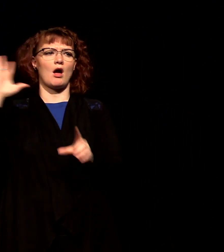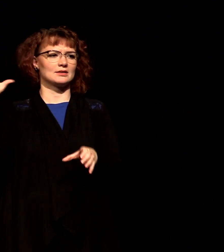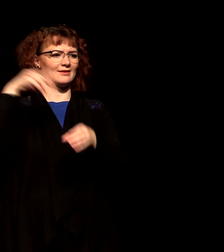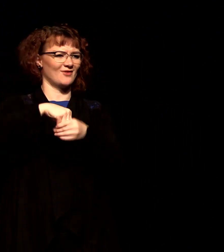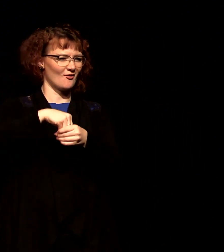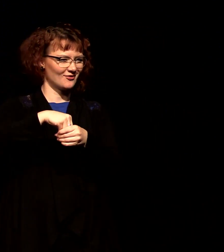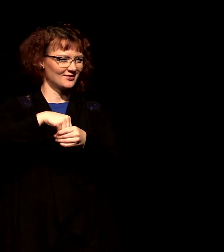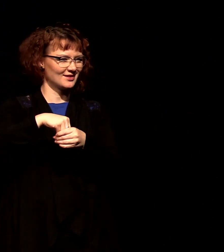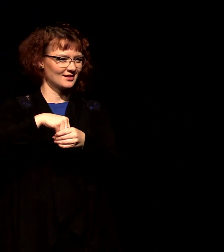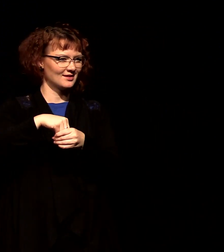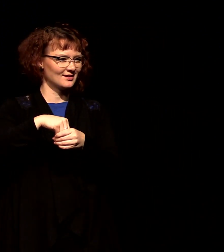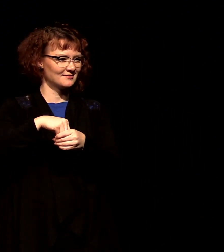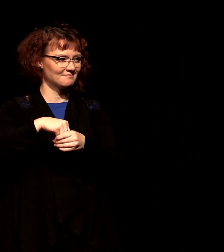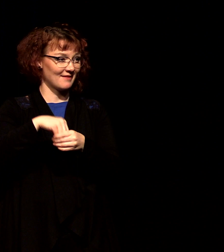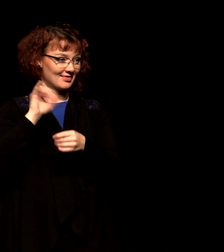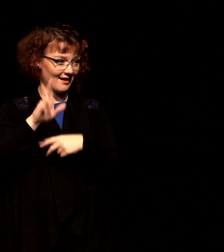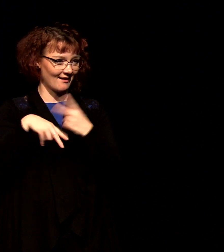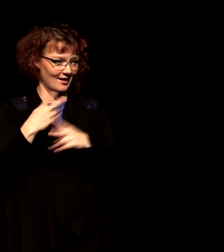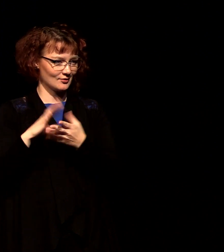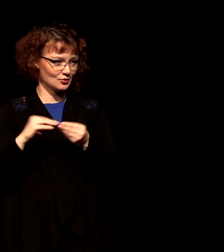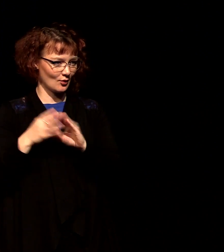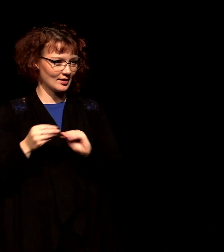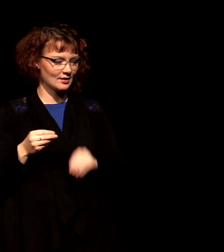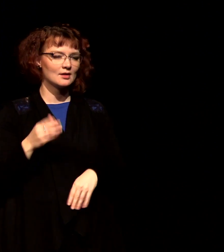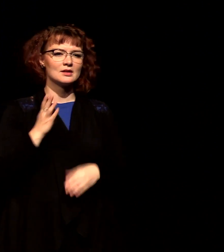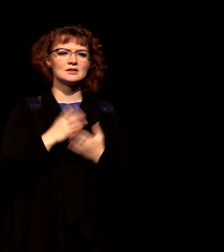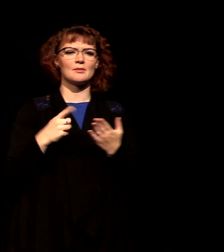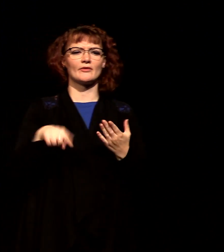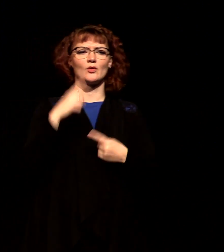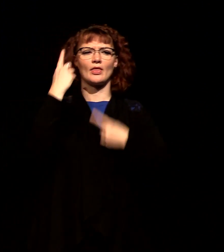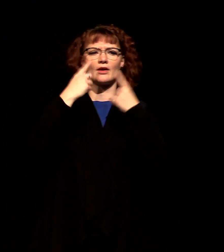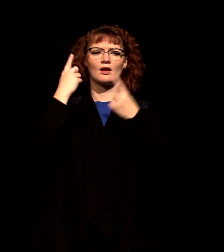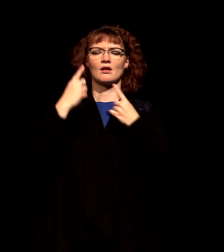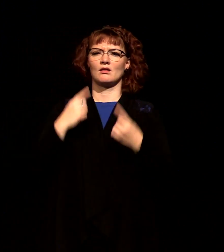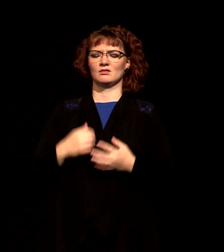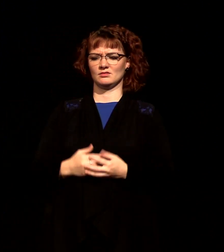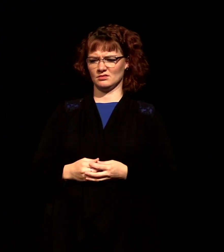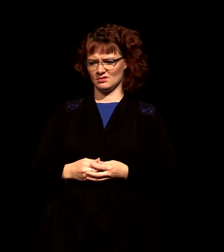return to that place. And I think the psalmist has something